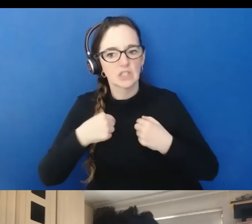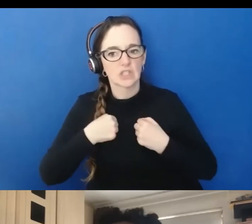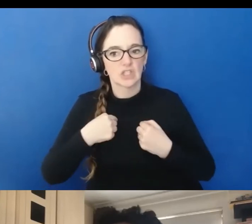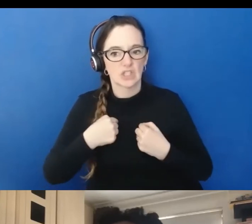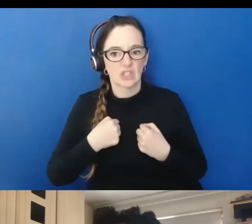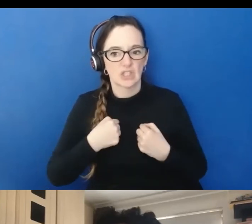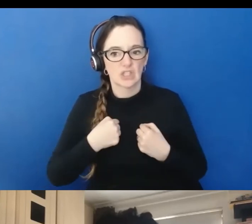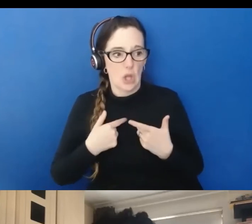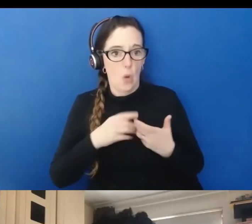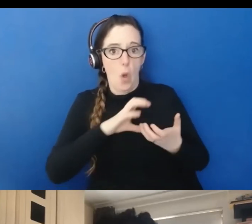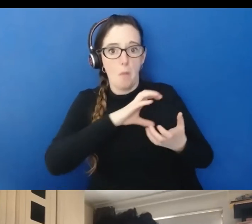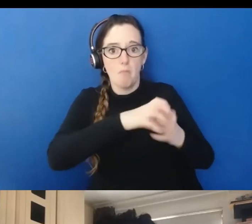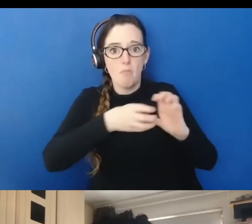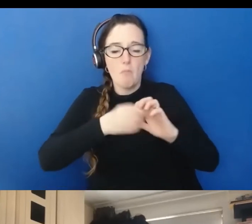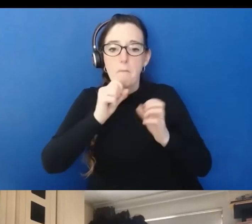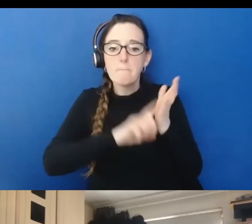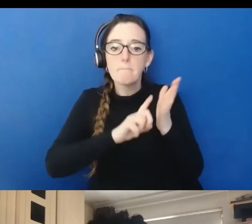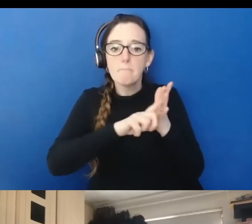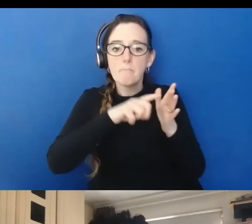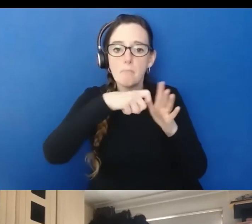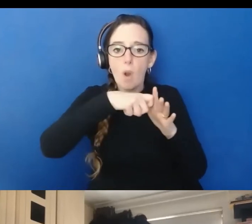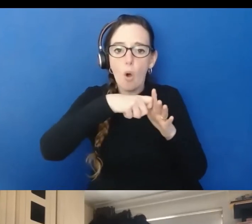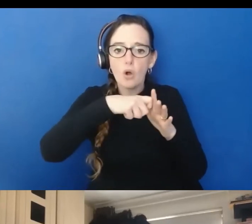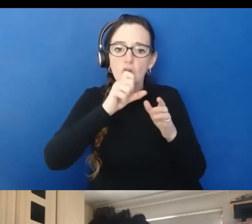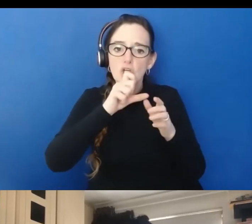on the blockchain. But that doesn't mean that you can't utilise